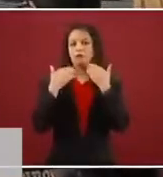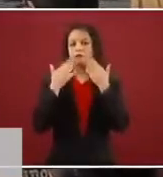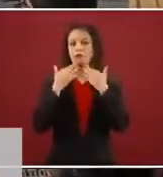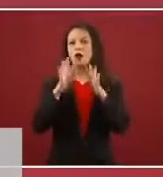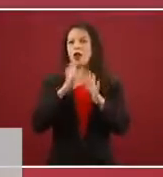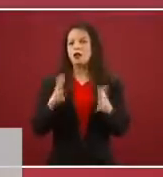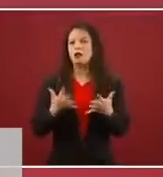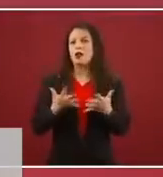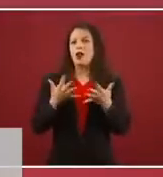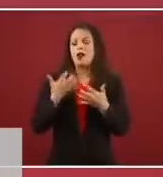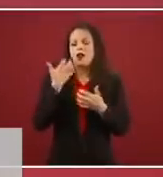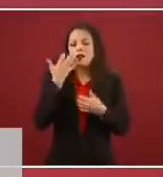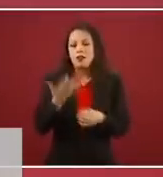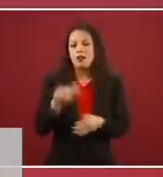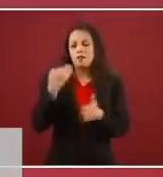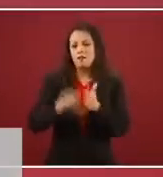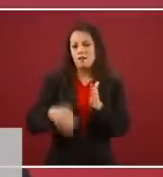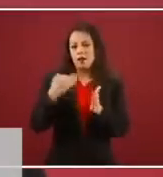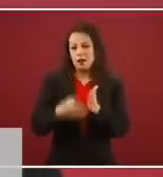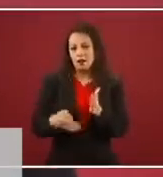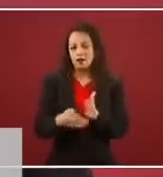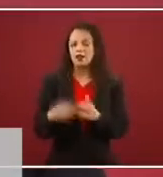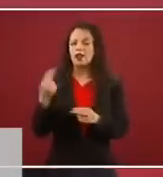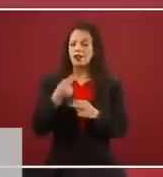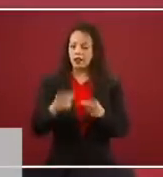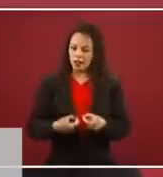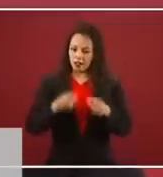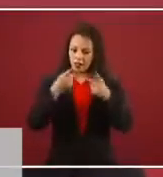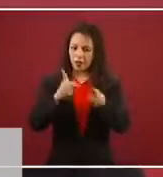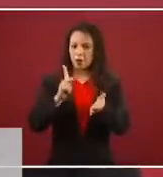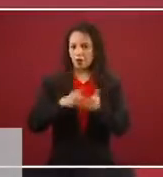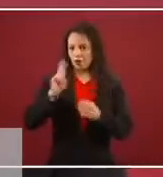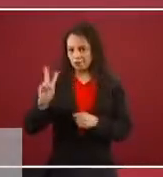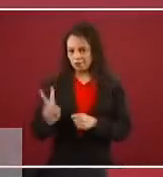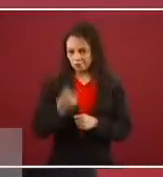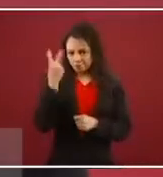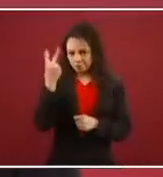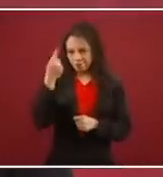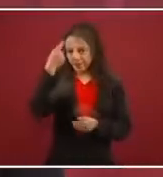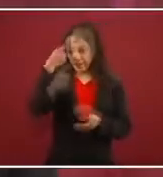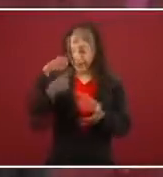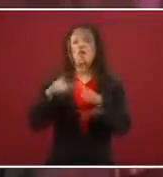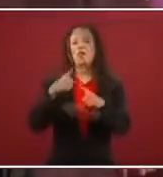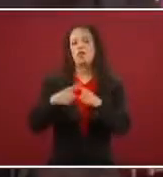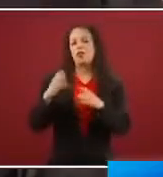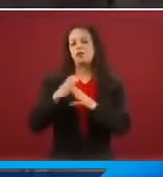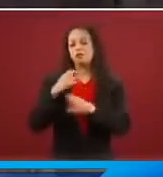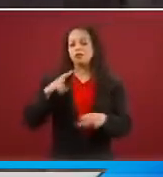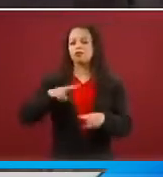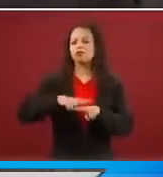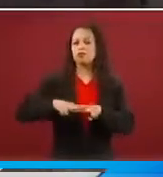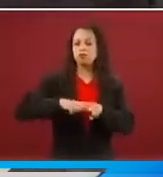who defend the weak from the abuses committed by the fort and, above all, that there is justice 1. Migrants